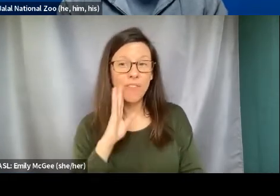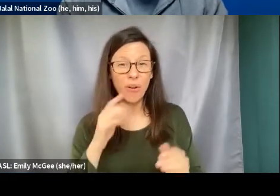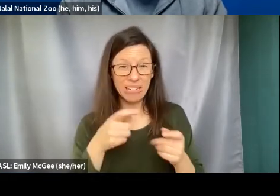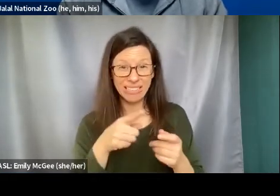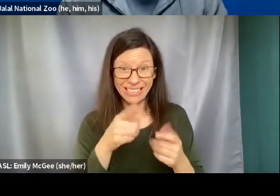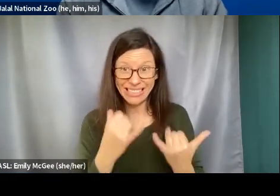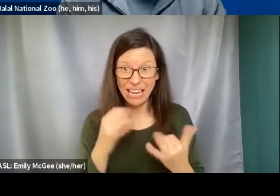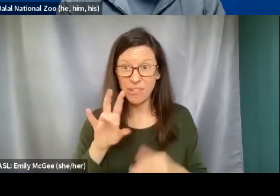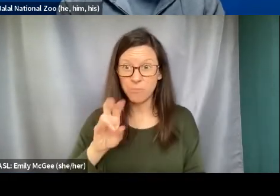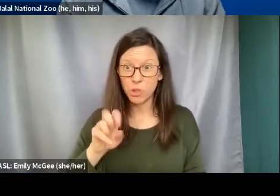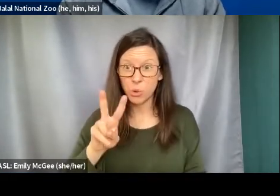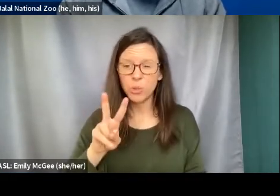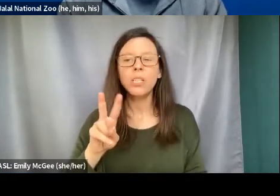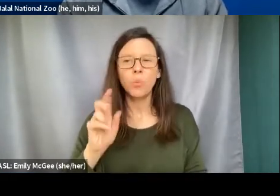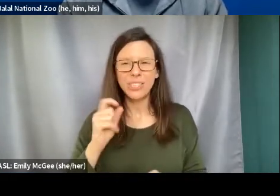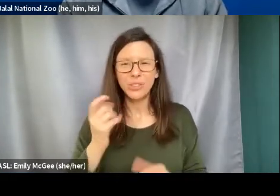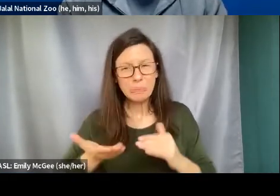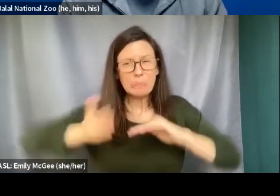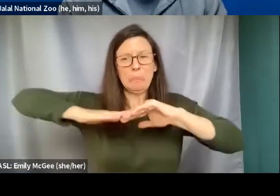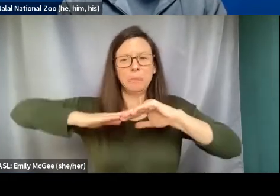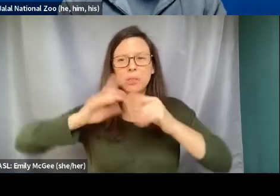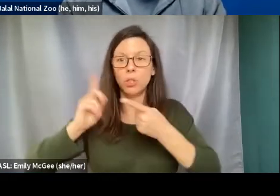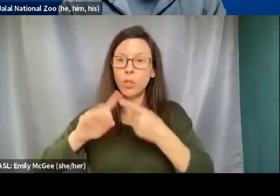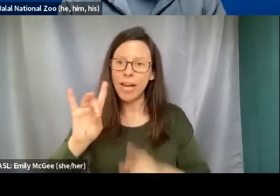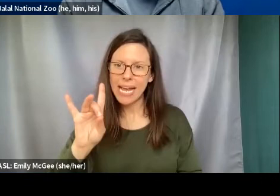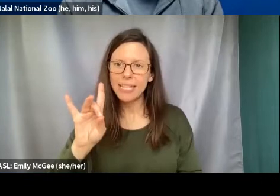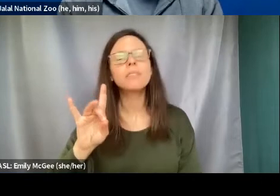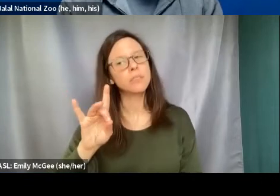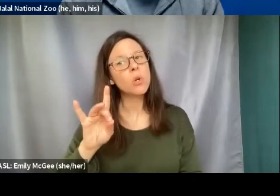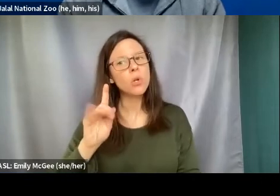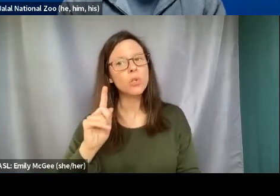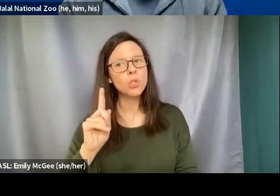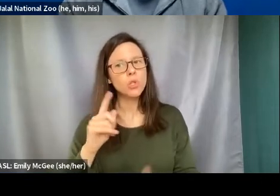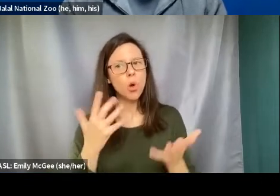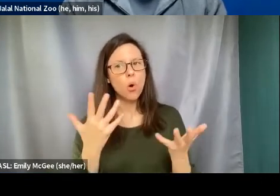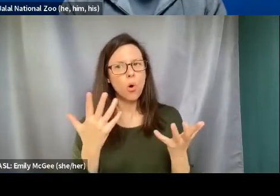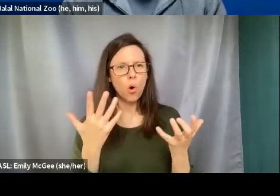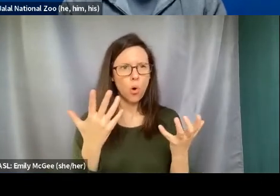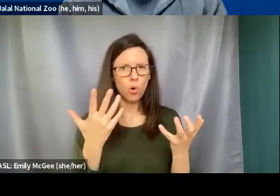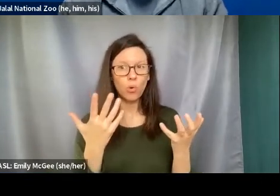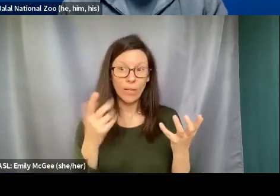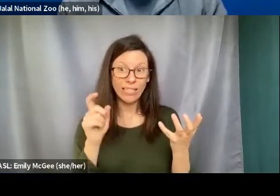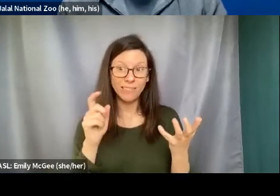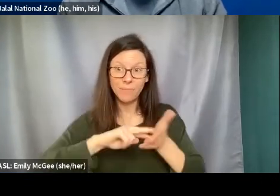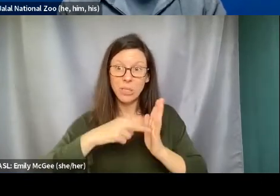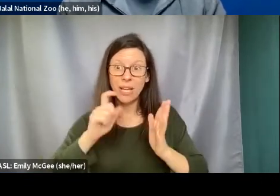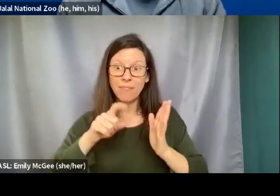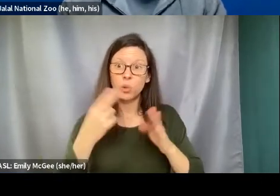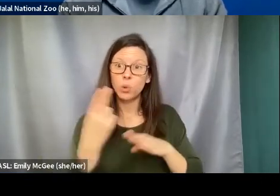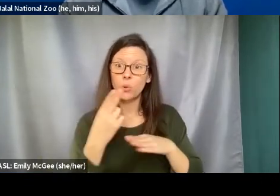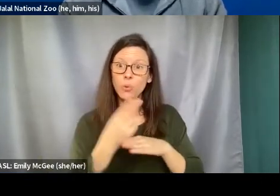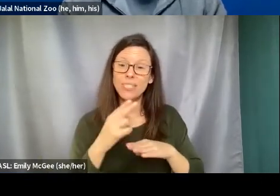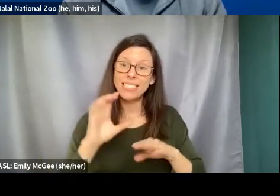chemicals. In this case we would use carbonates and bicarbonates to uh bring up the uh the ph